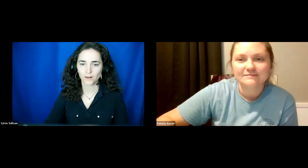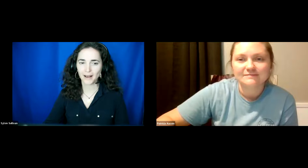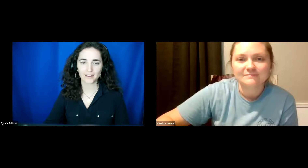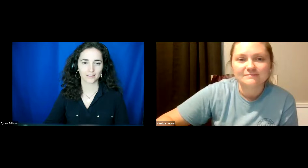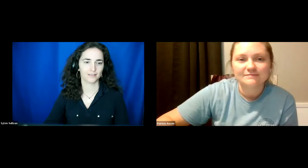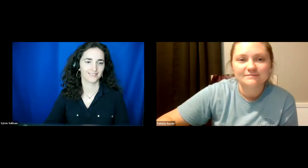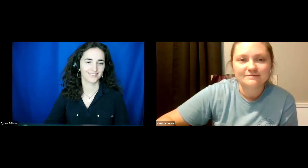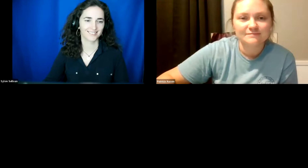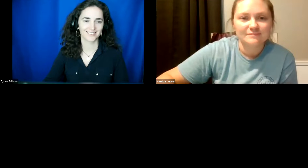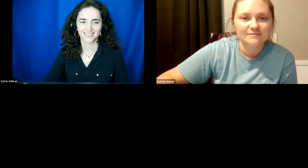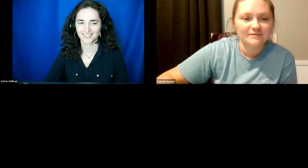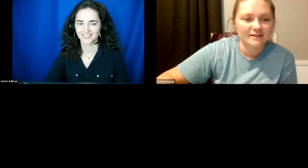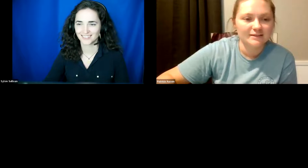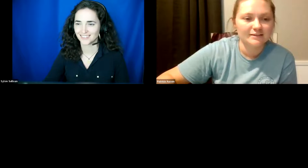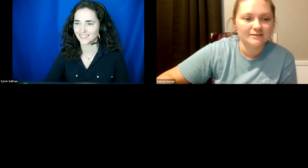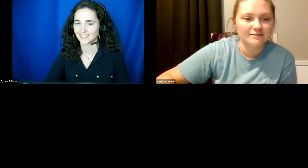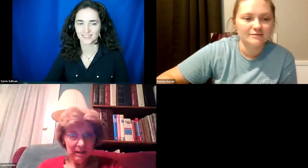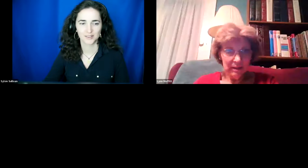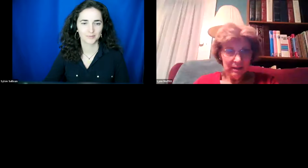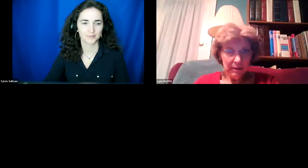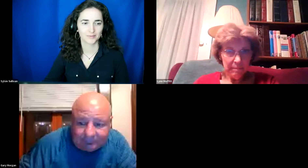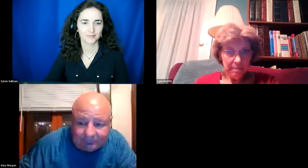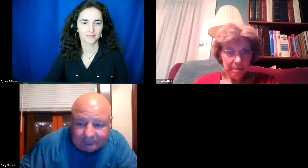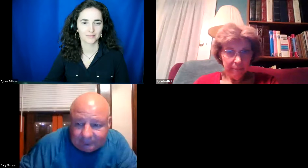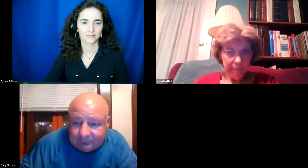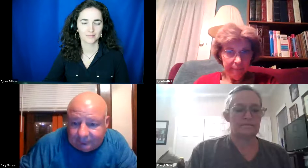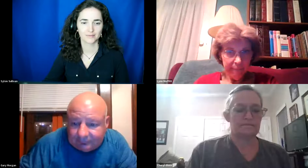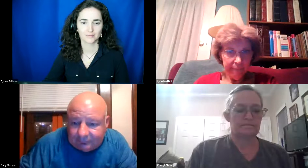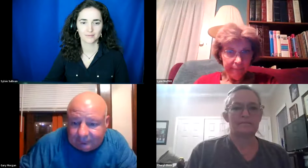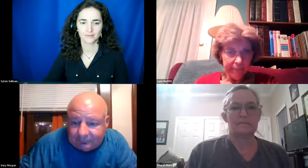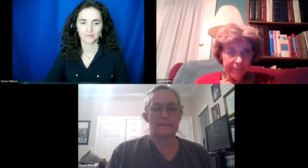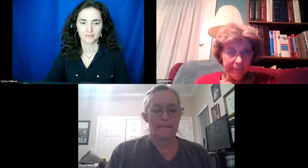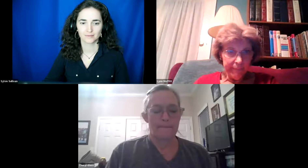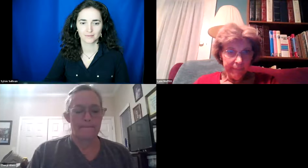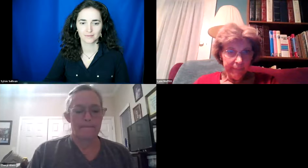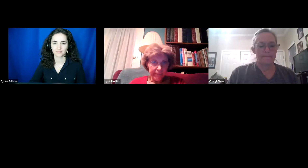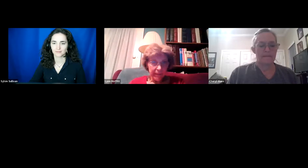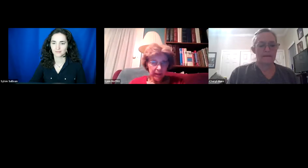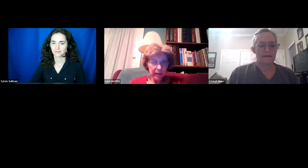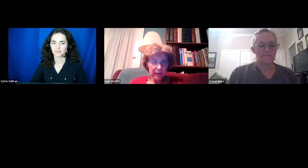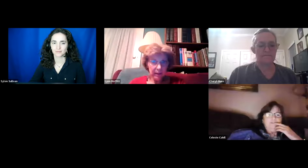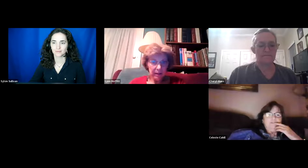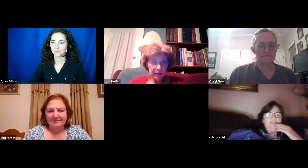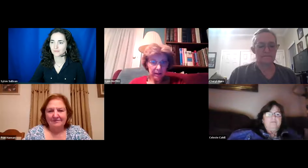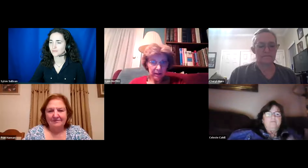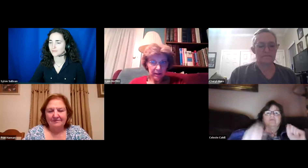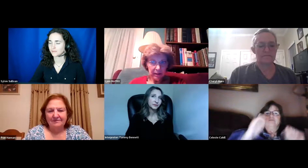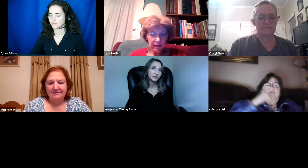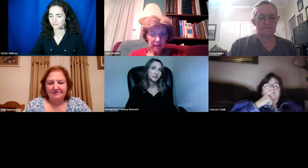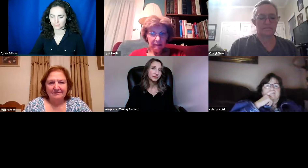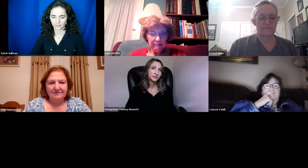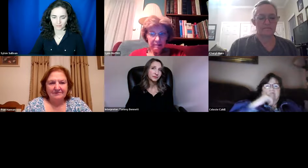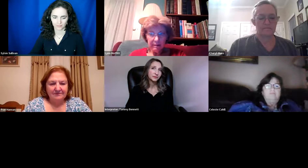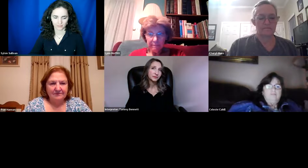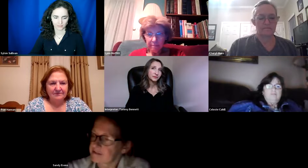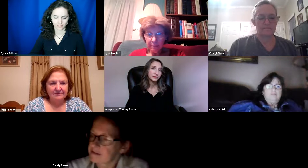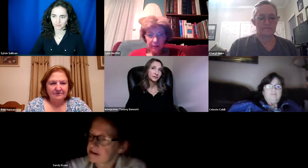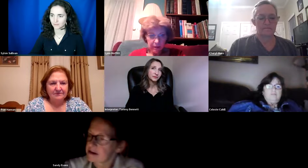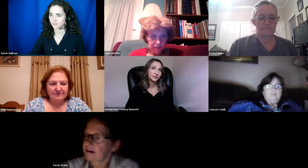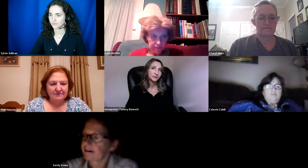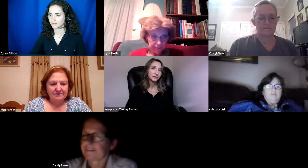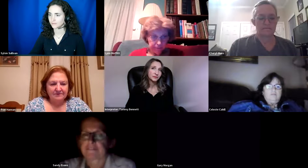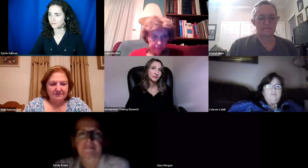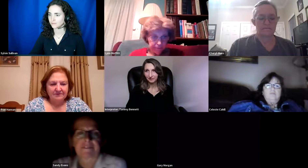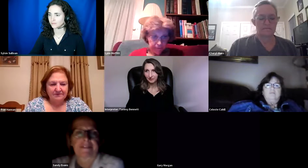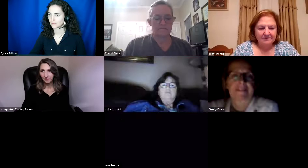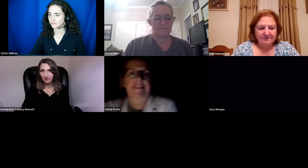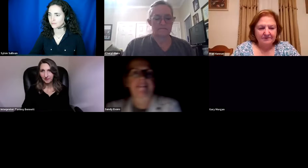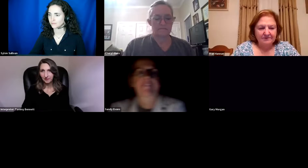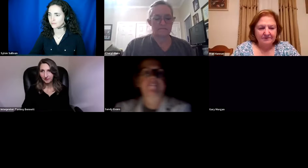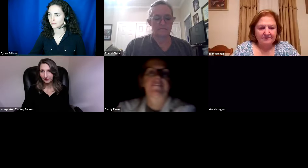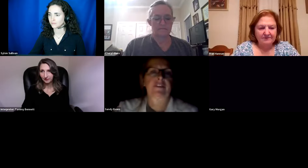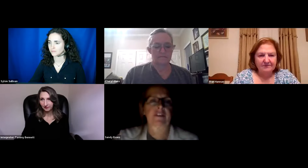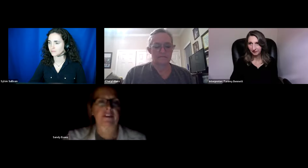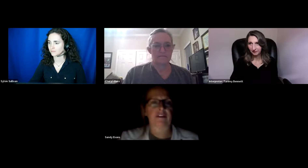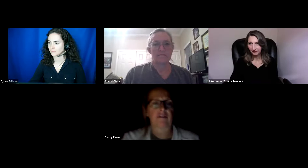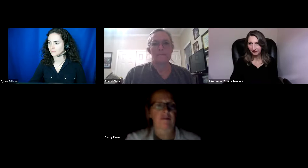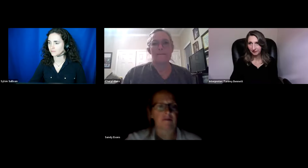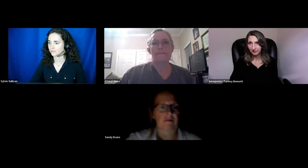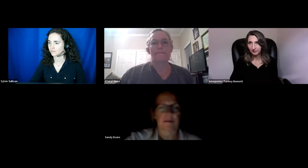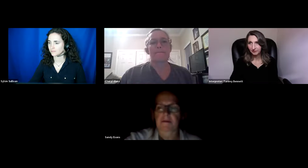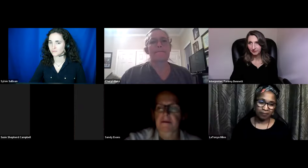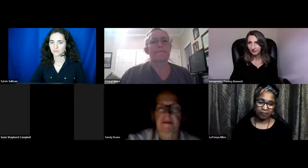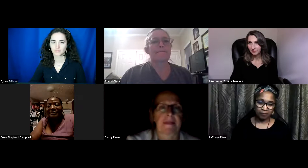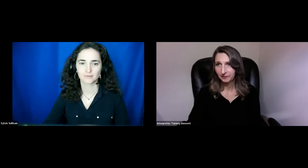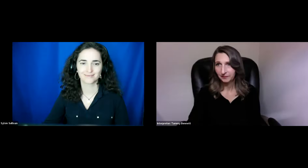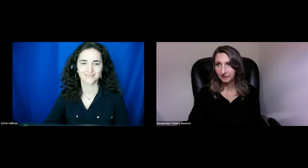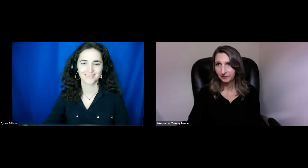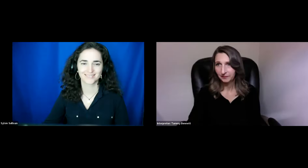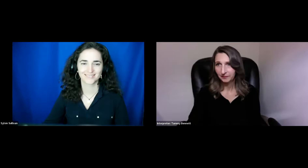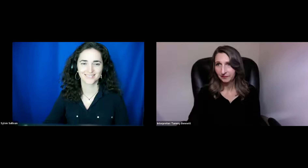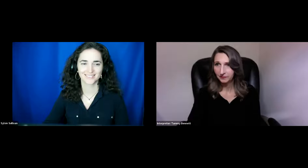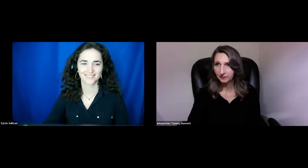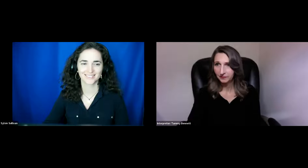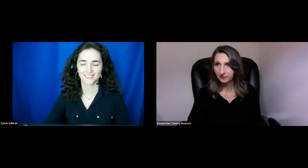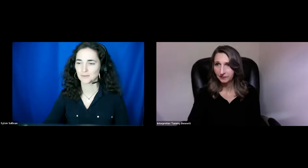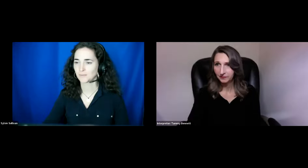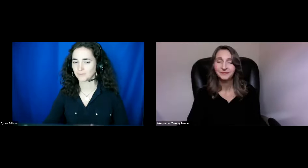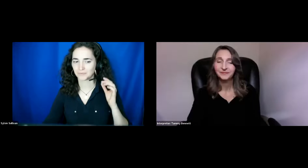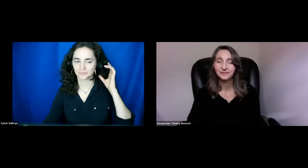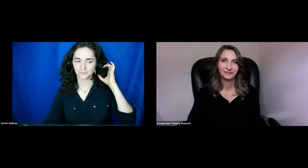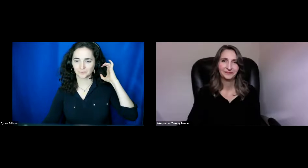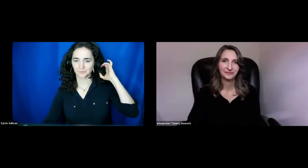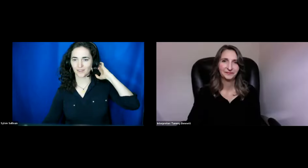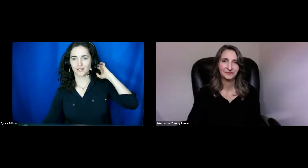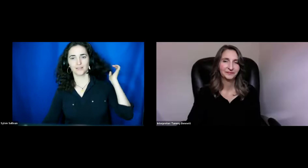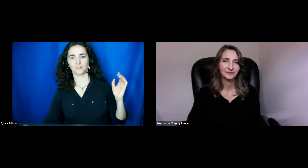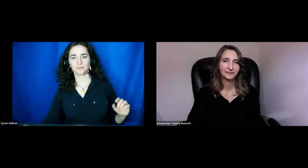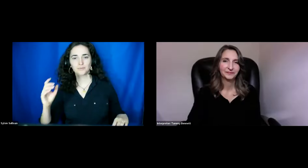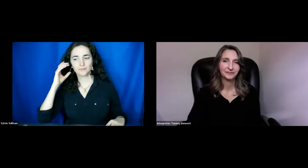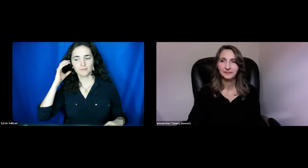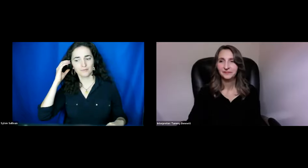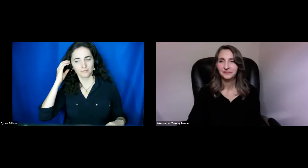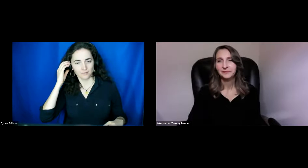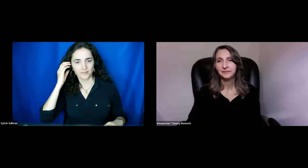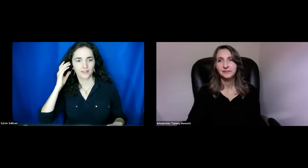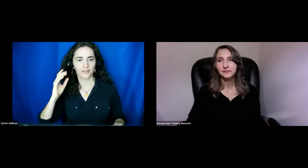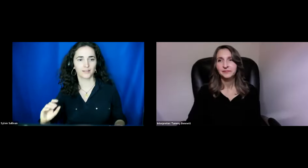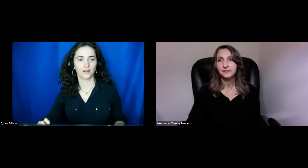Welcome back!